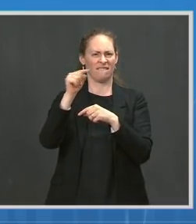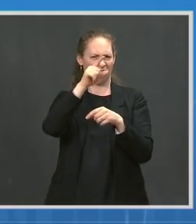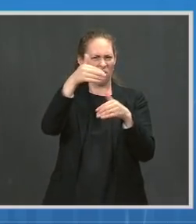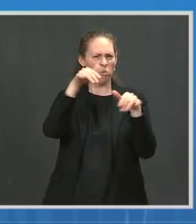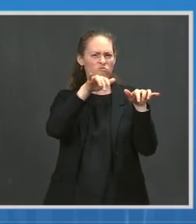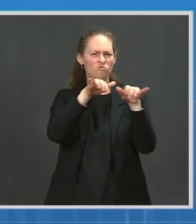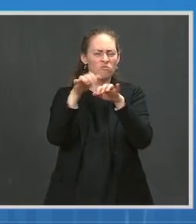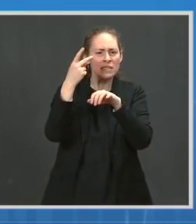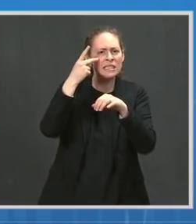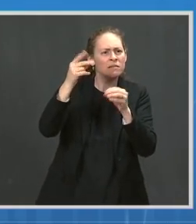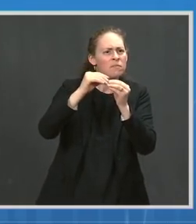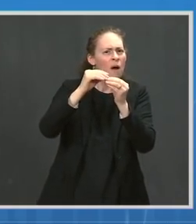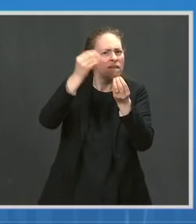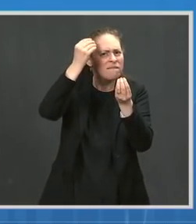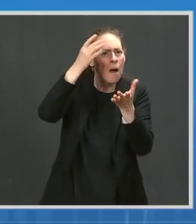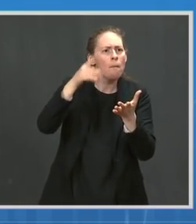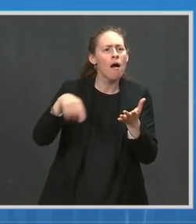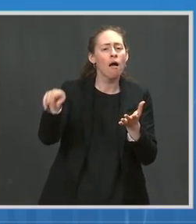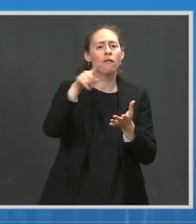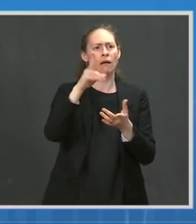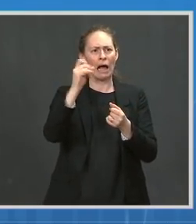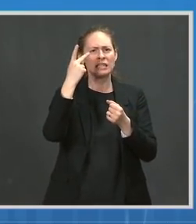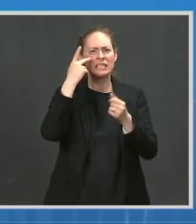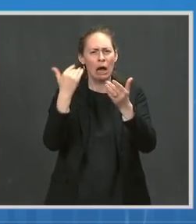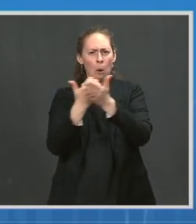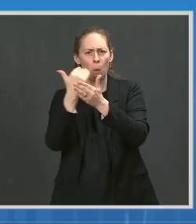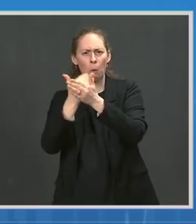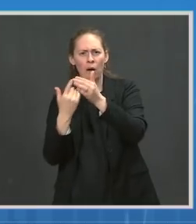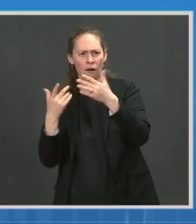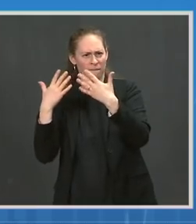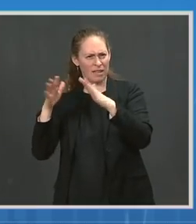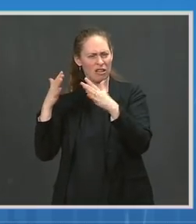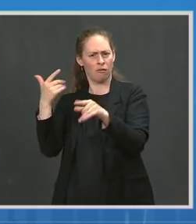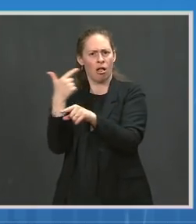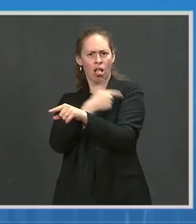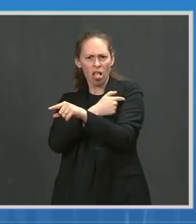if they see them occur. We will update the data as it is reported to the CDC.